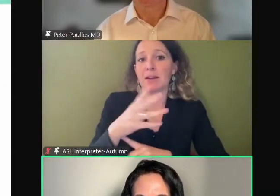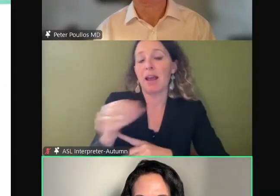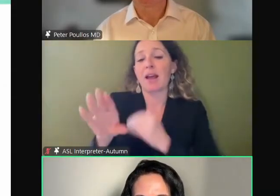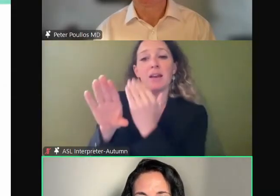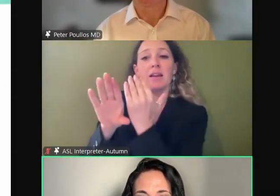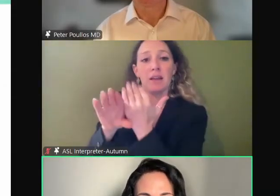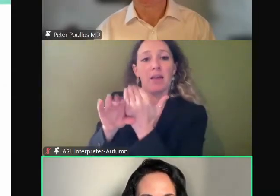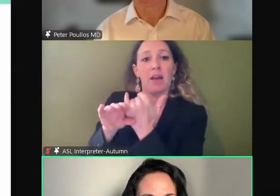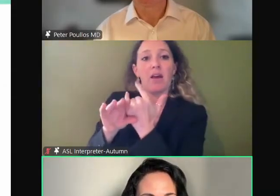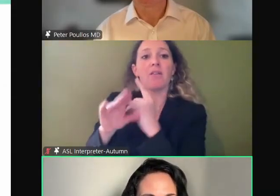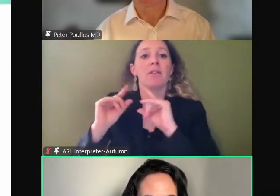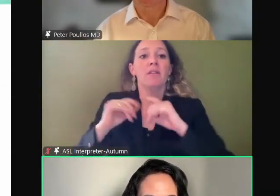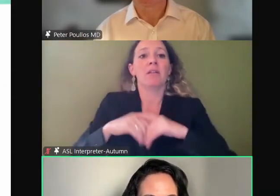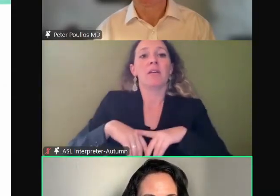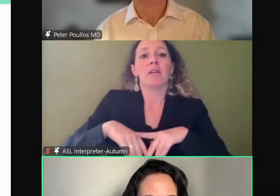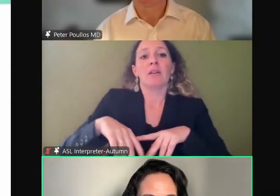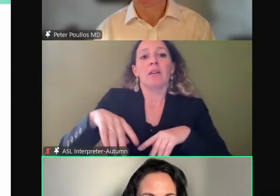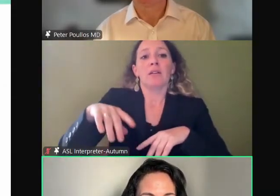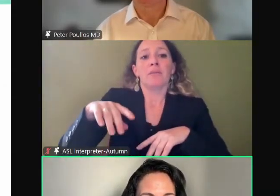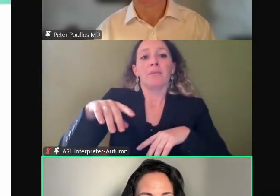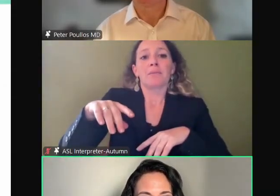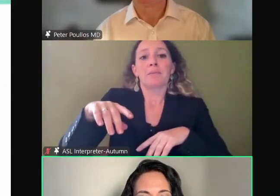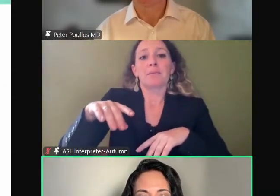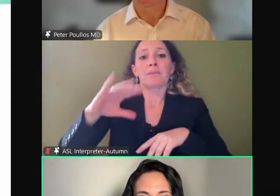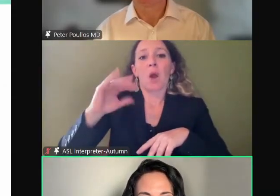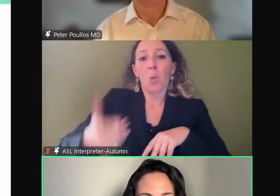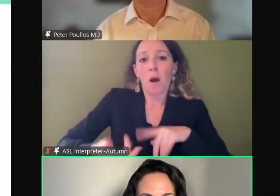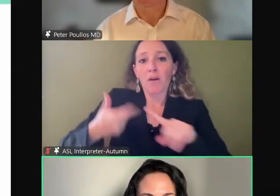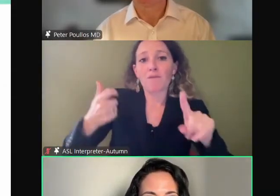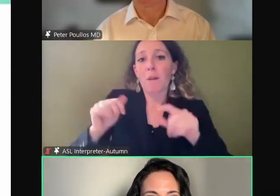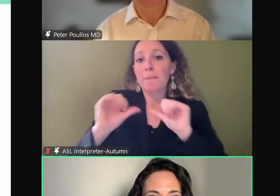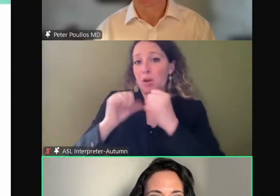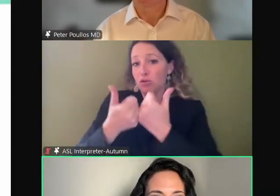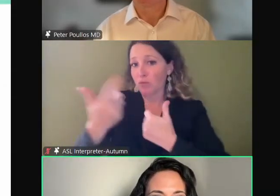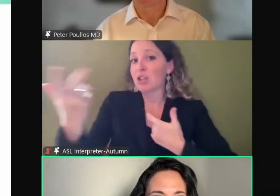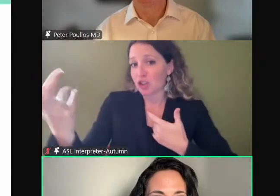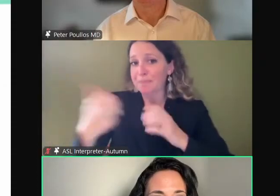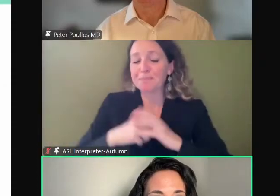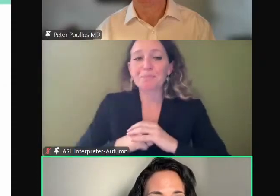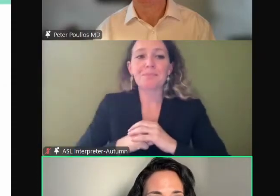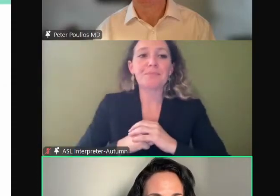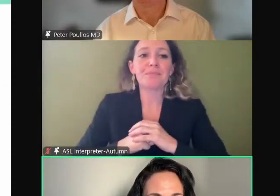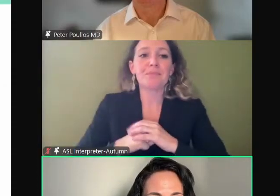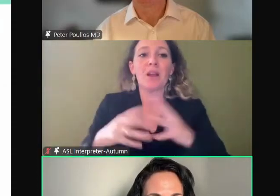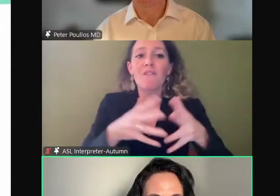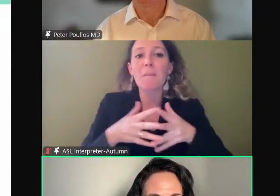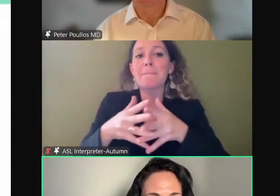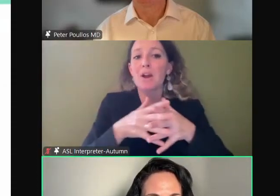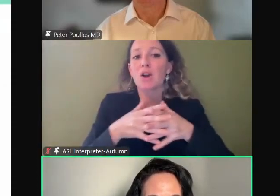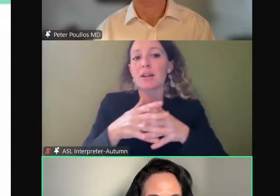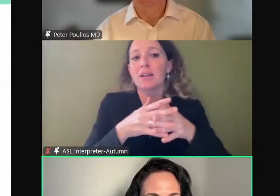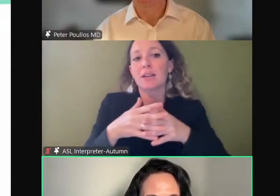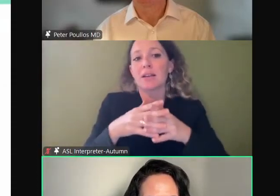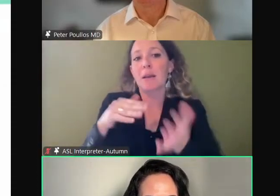us to put on this conference and a welcome from the Association of American Medical Colleges,